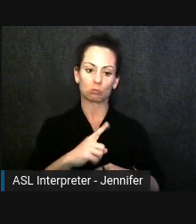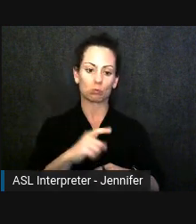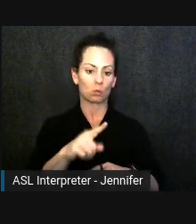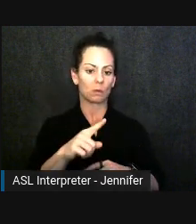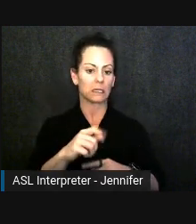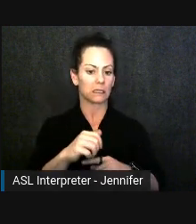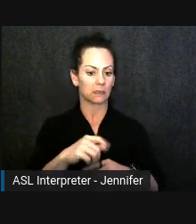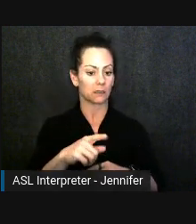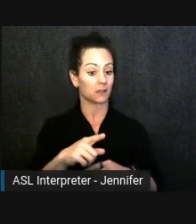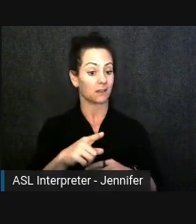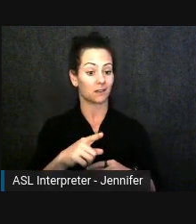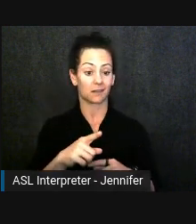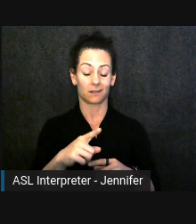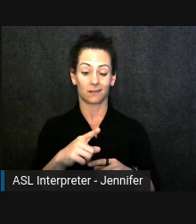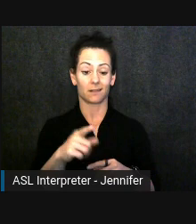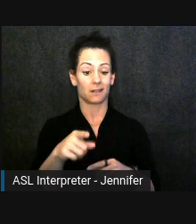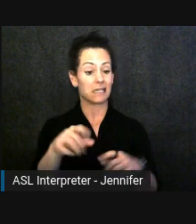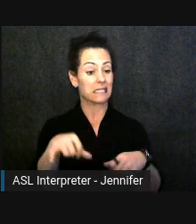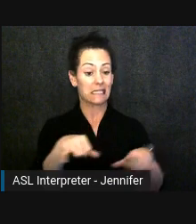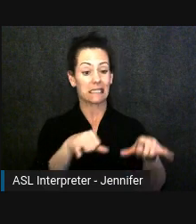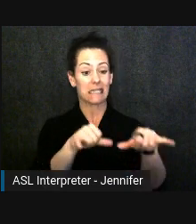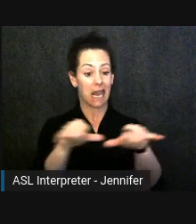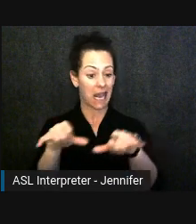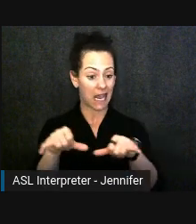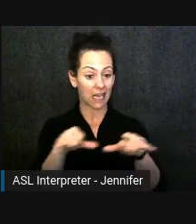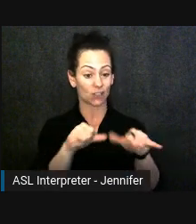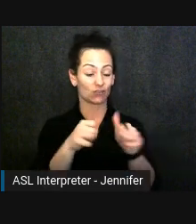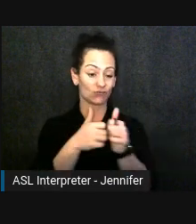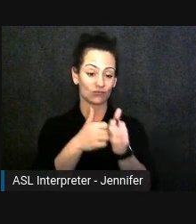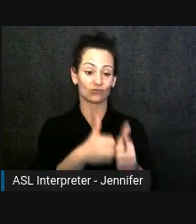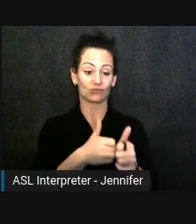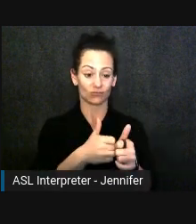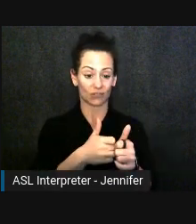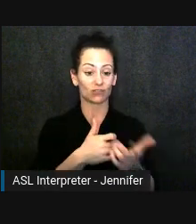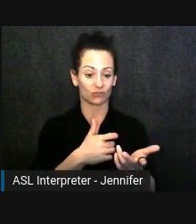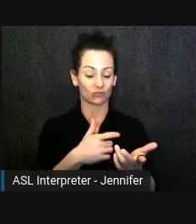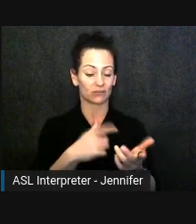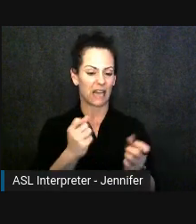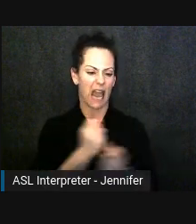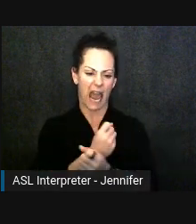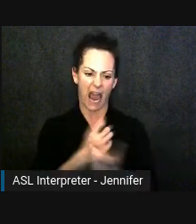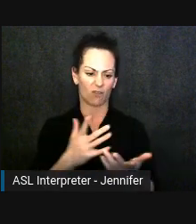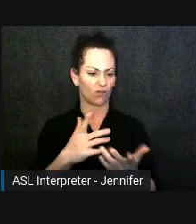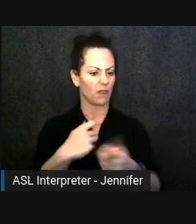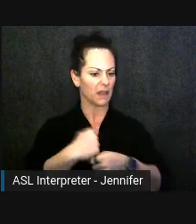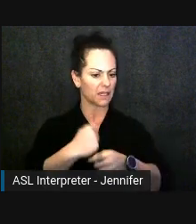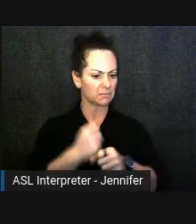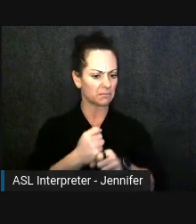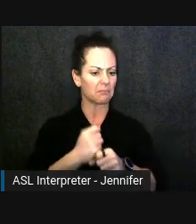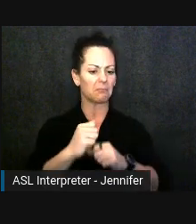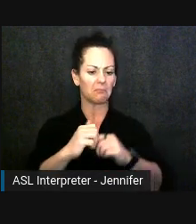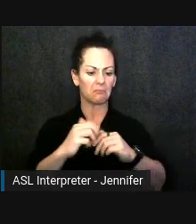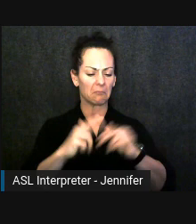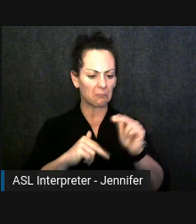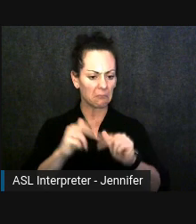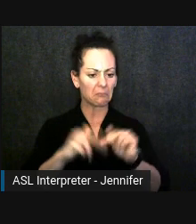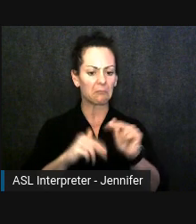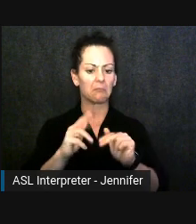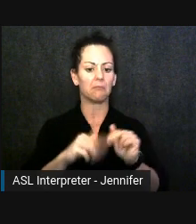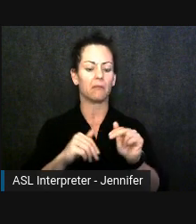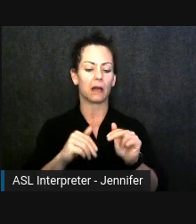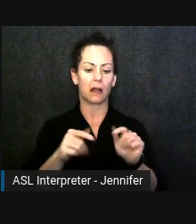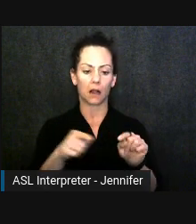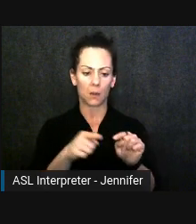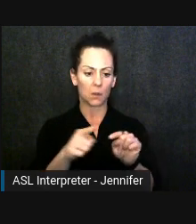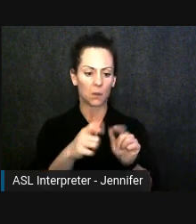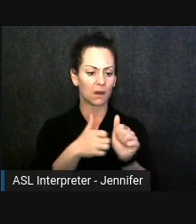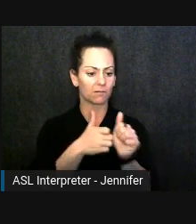Everything should be, you know, run through some kind of code checker